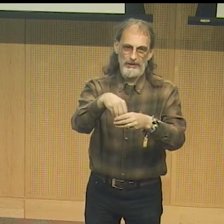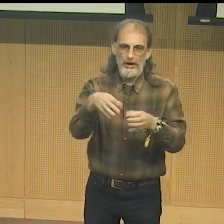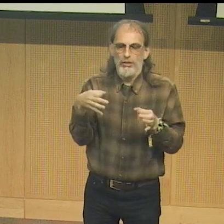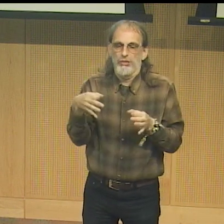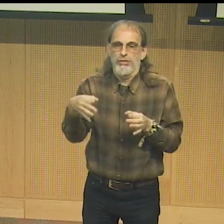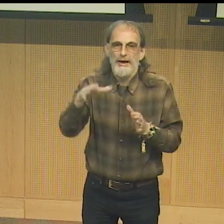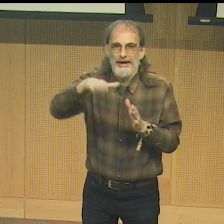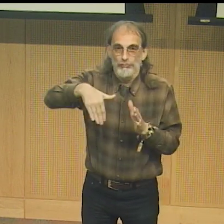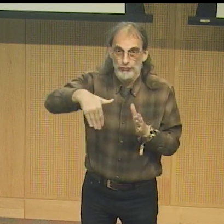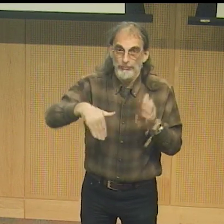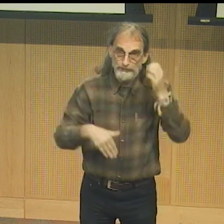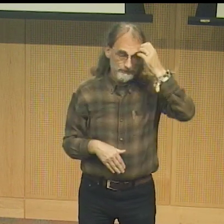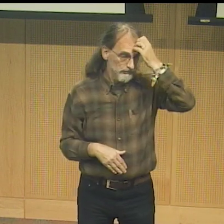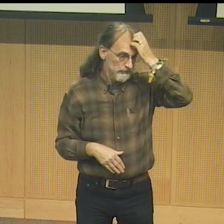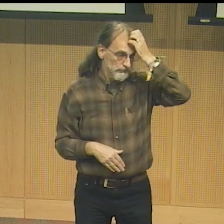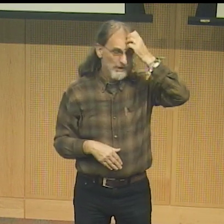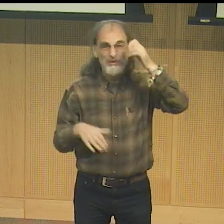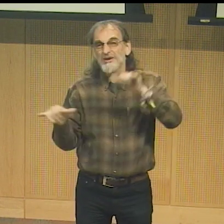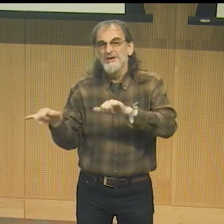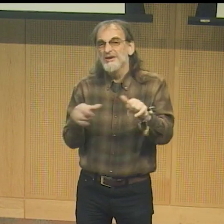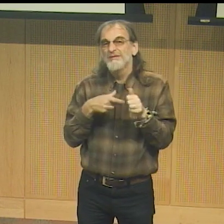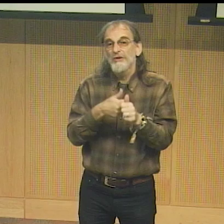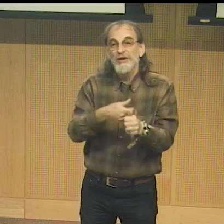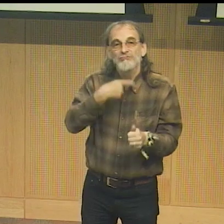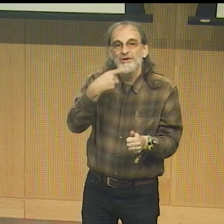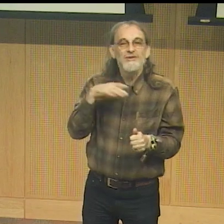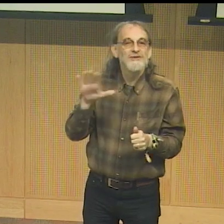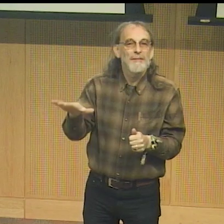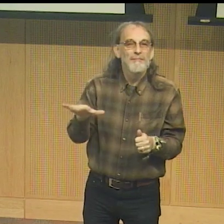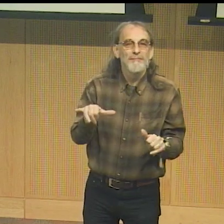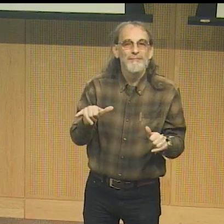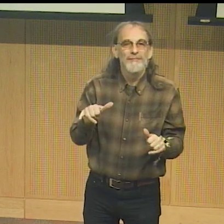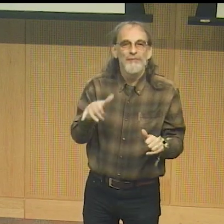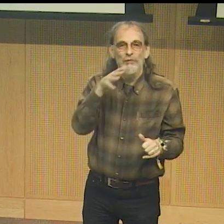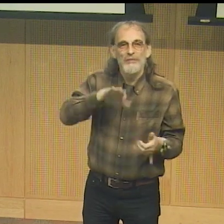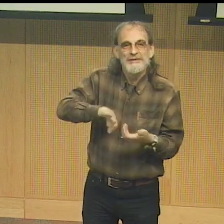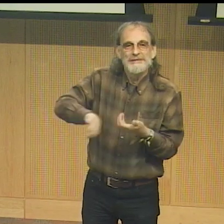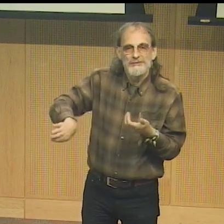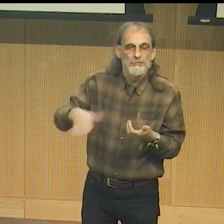particular time. Also with hearing people, it was the same issue that they faced as the women did.